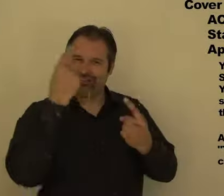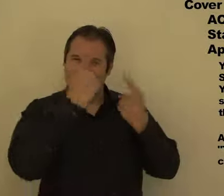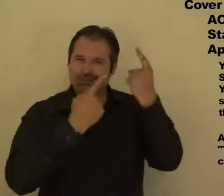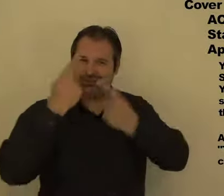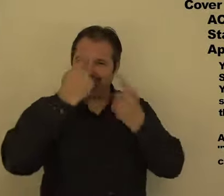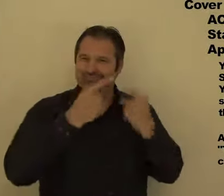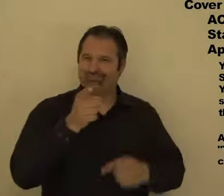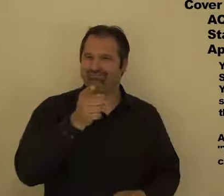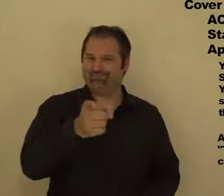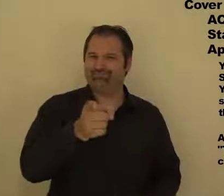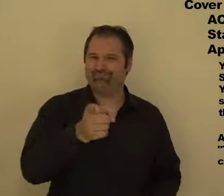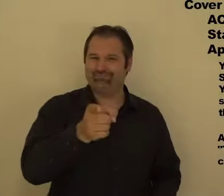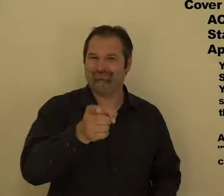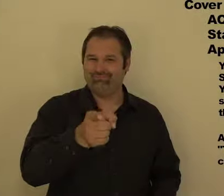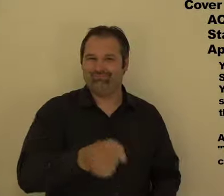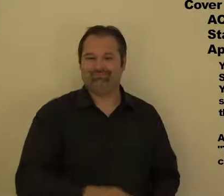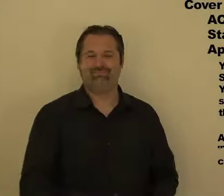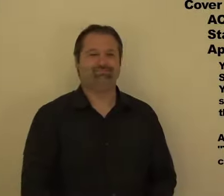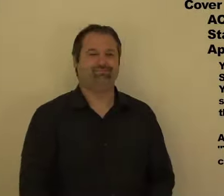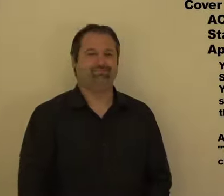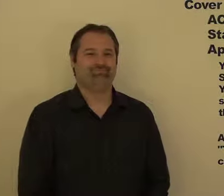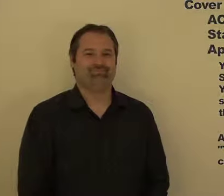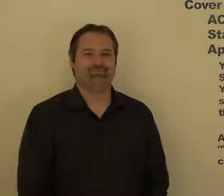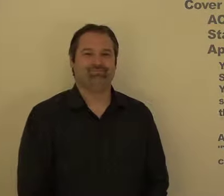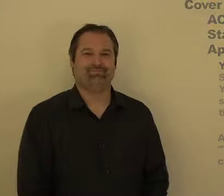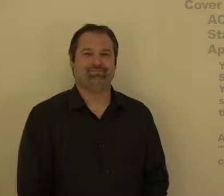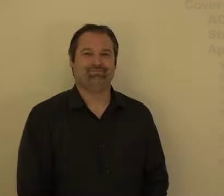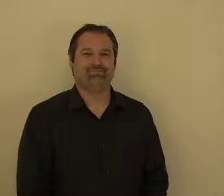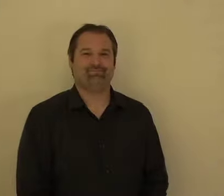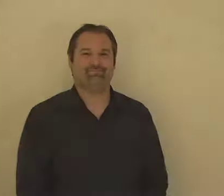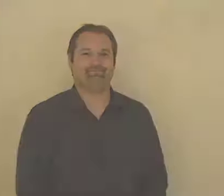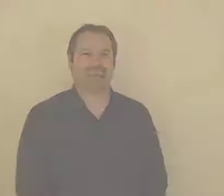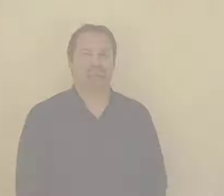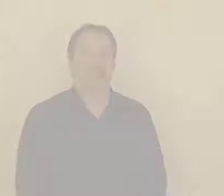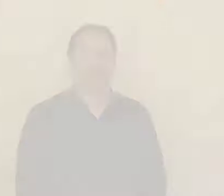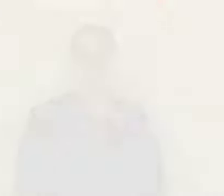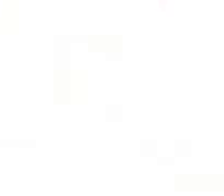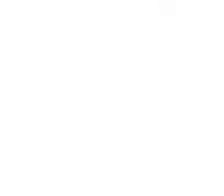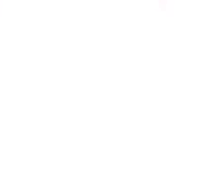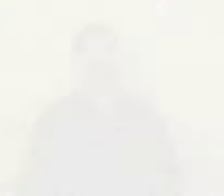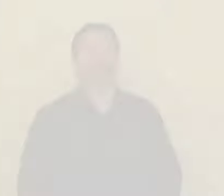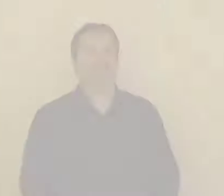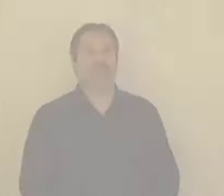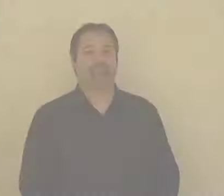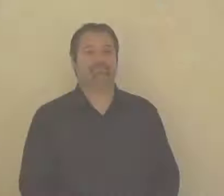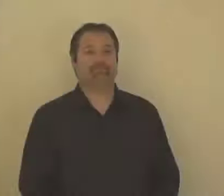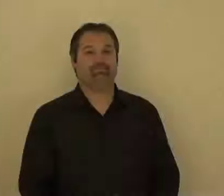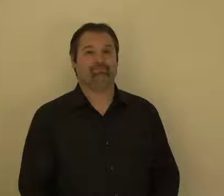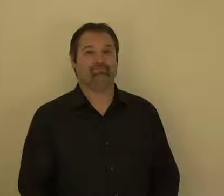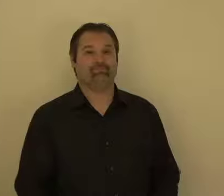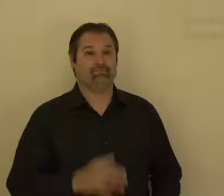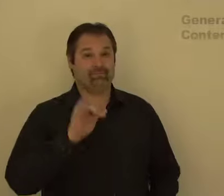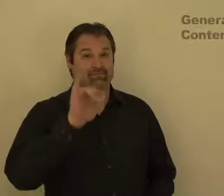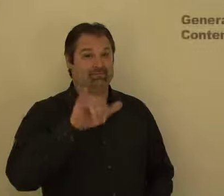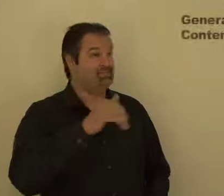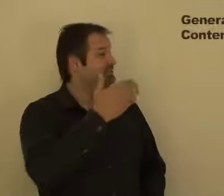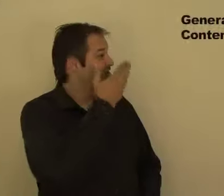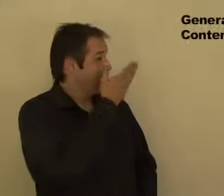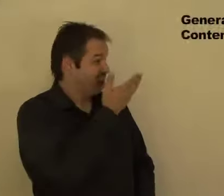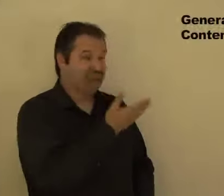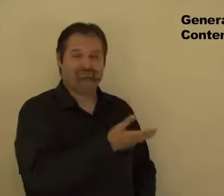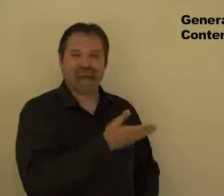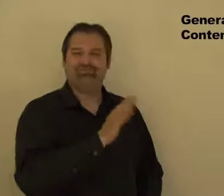Here are some general cover letter content guidelines you should follow: absolutely no